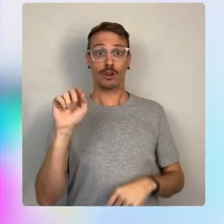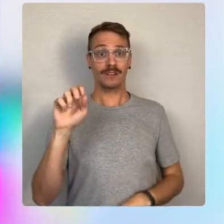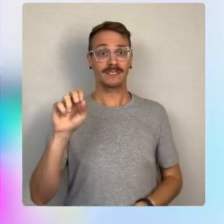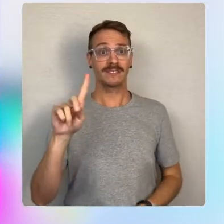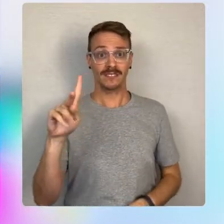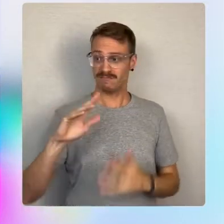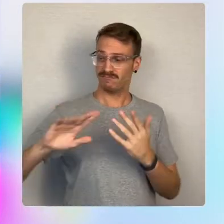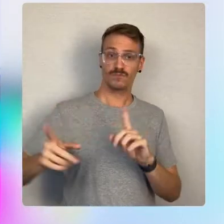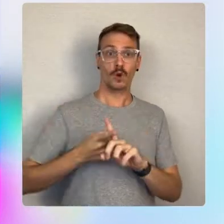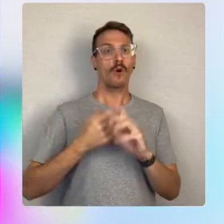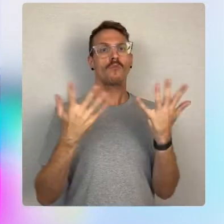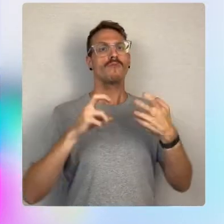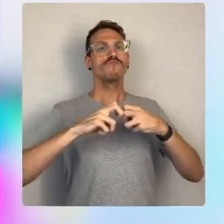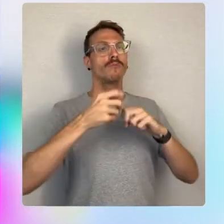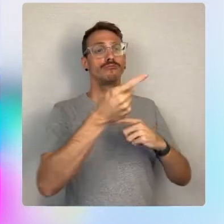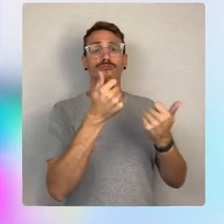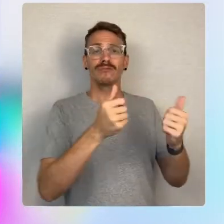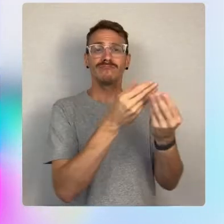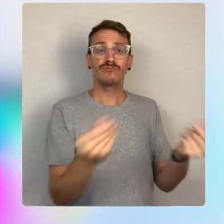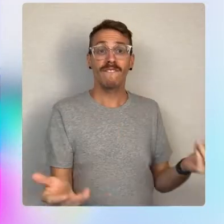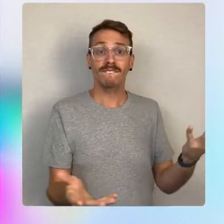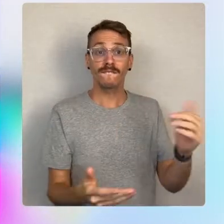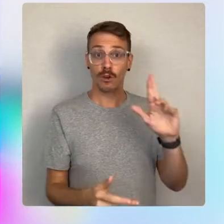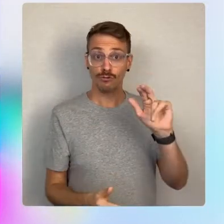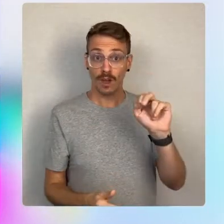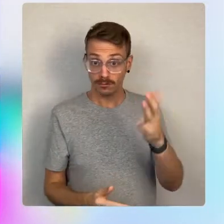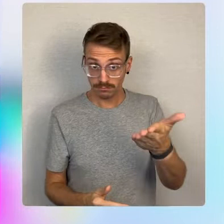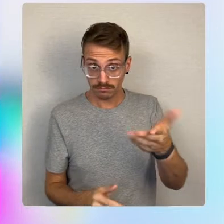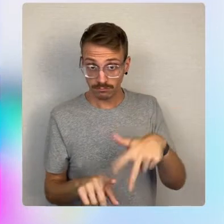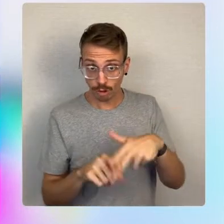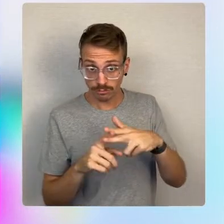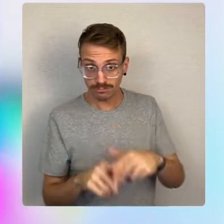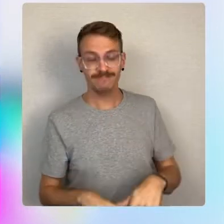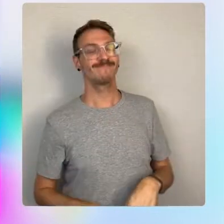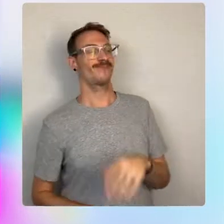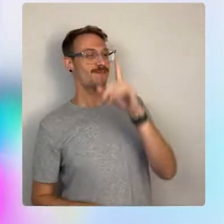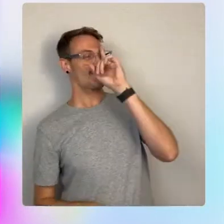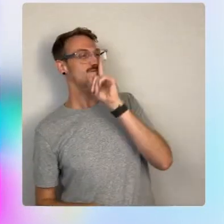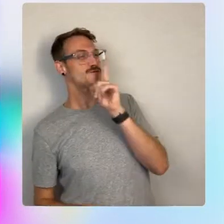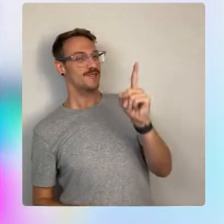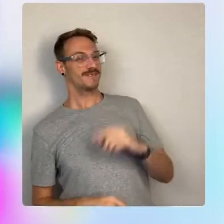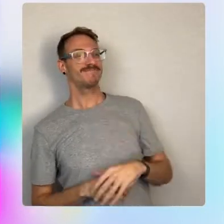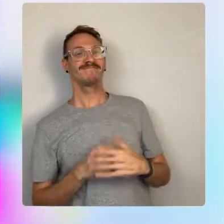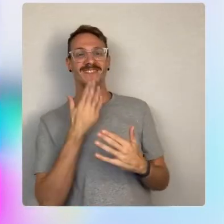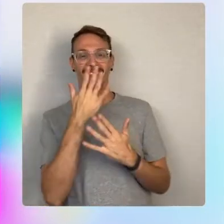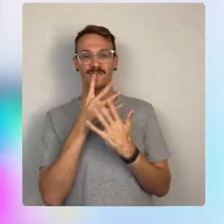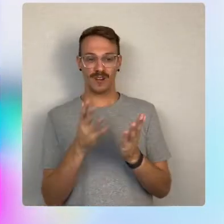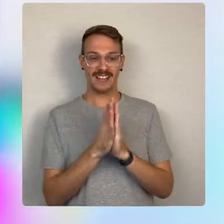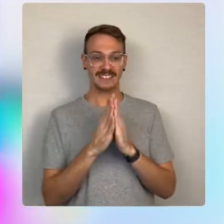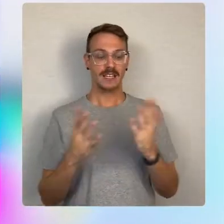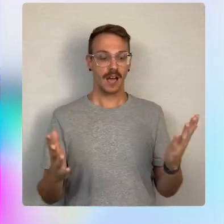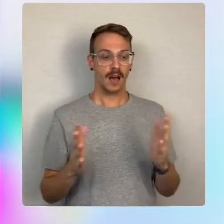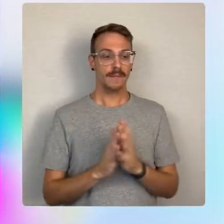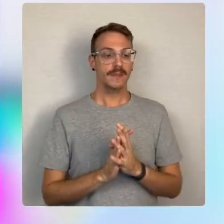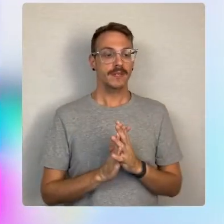What problems was your team trying to solve for? Ryan, do you wanna kick us off? For sure, thanks for asking.